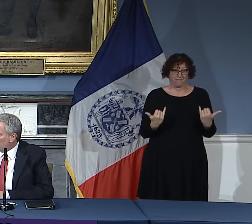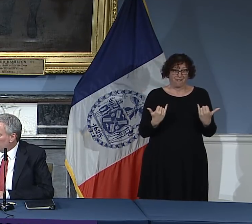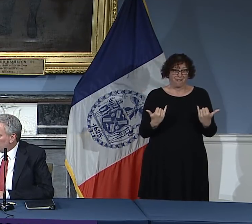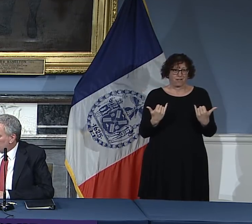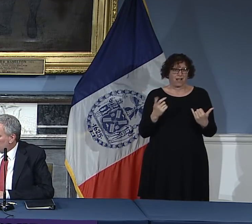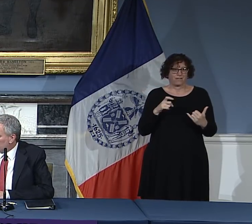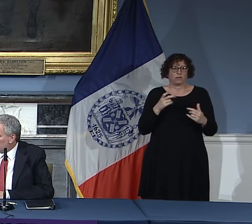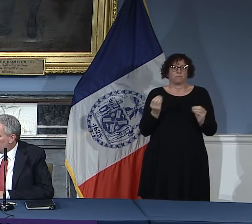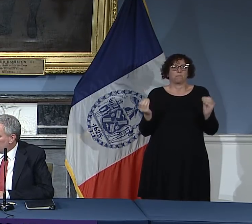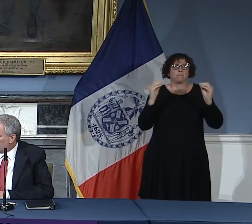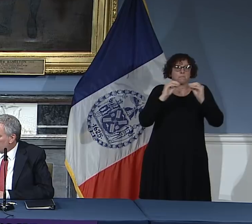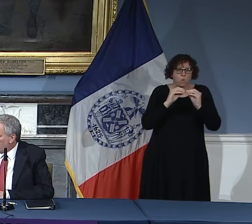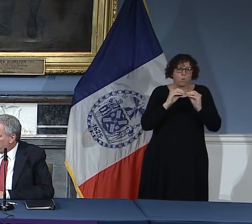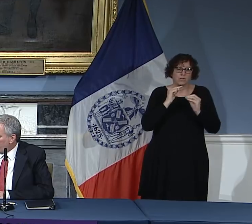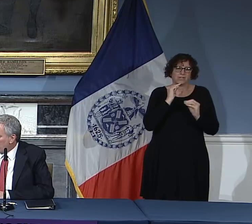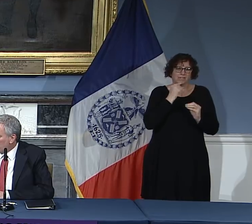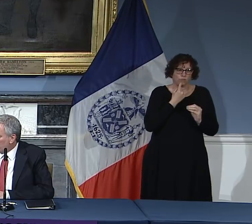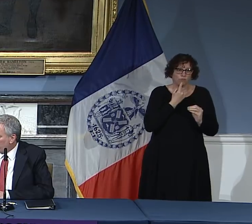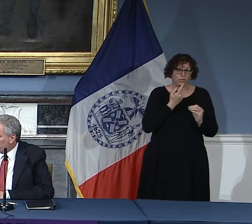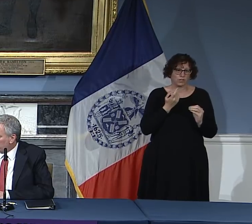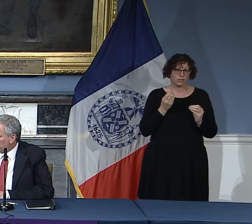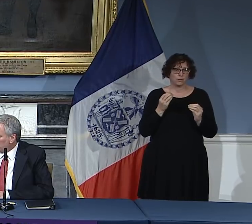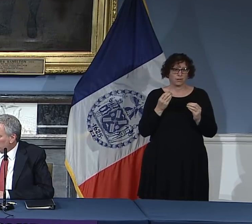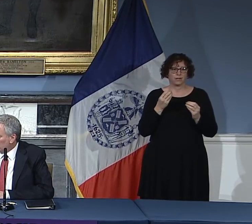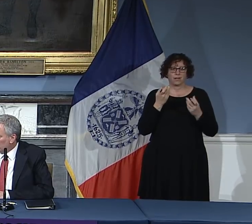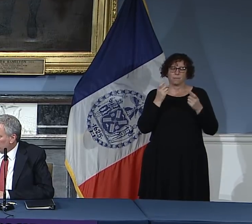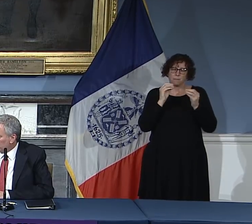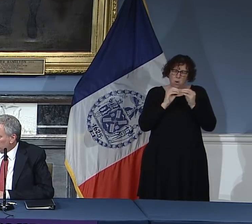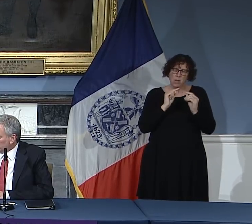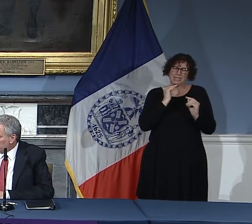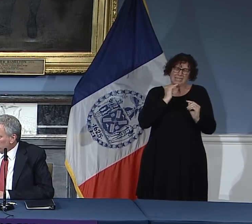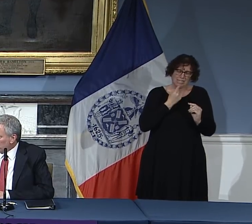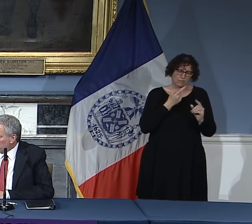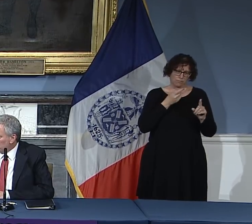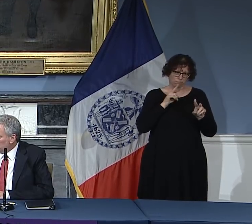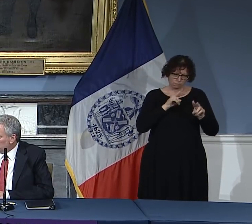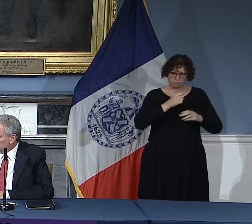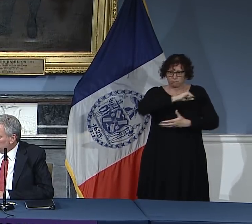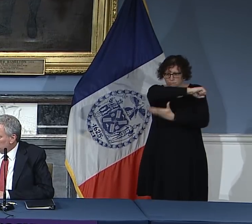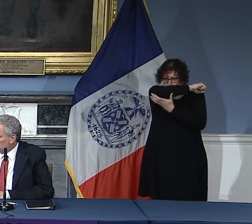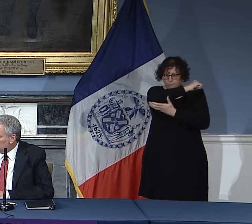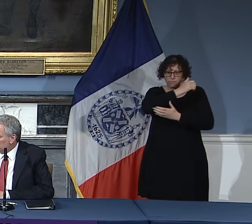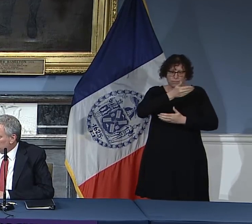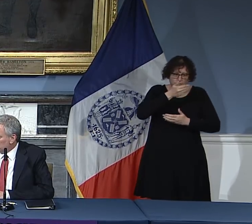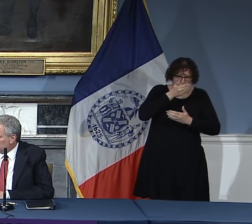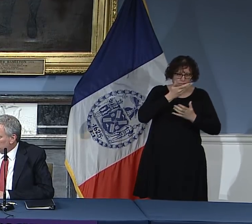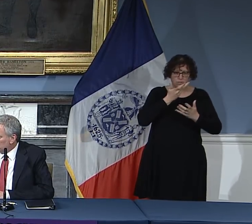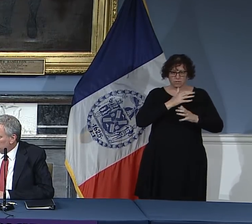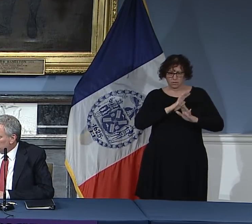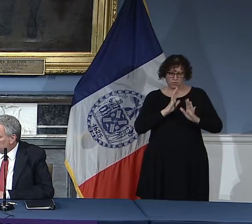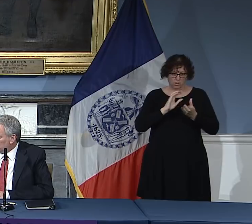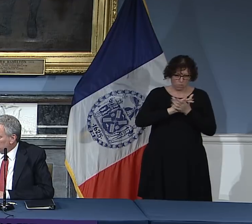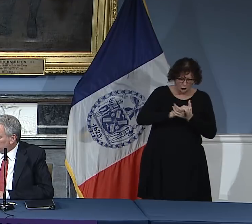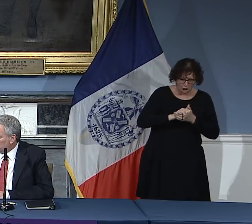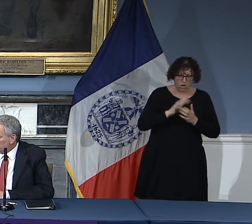IS, AT THIS POINT INTH EOU TBREAK, WE NEED TO DO MORE. WE NEED TO DO MORE IF WE EAR